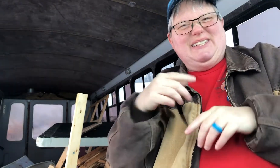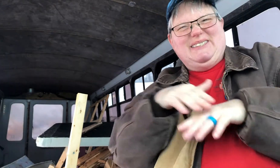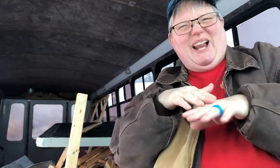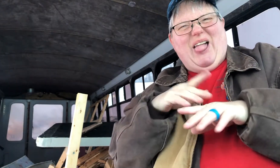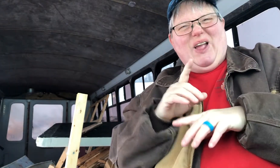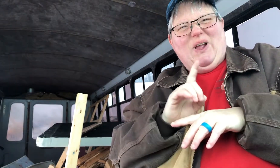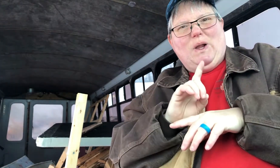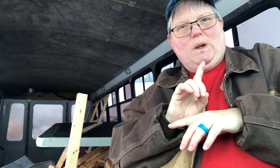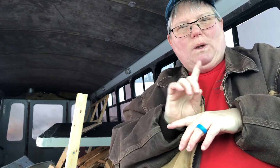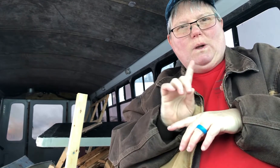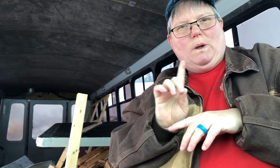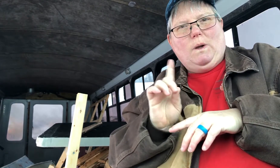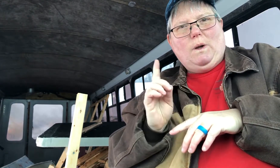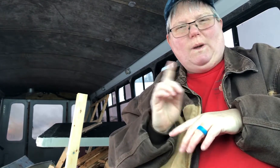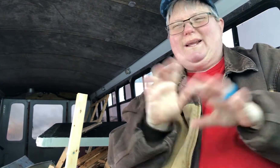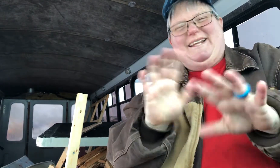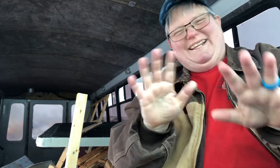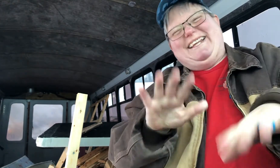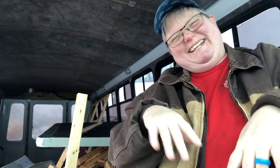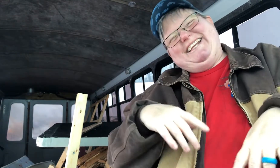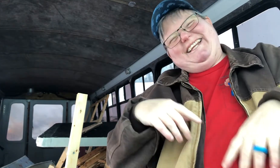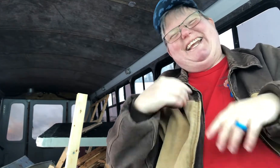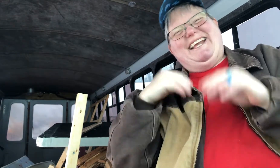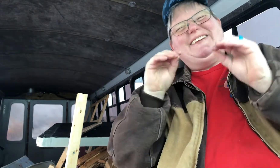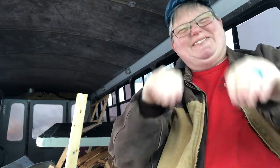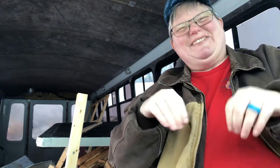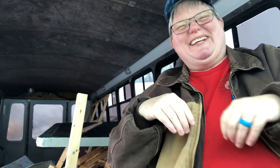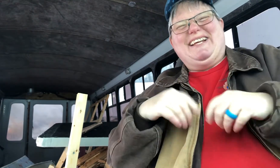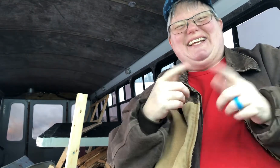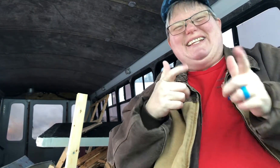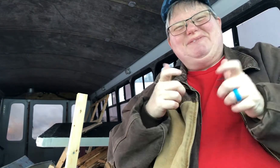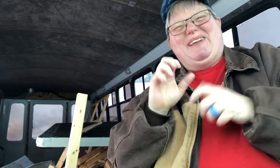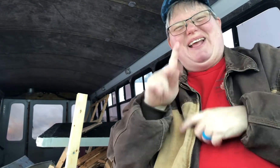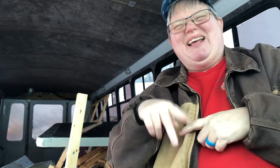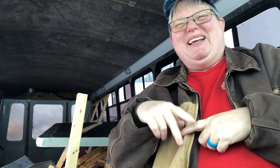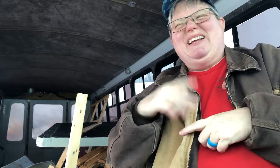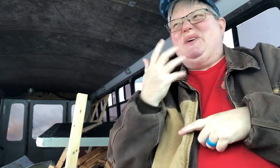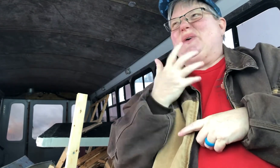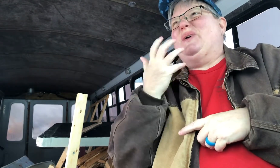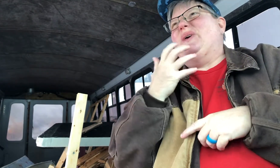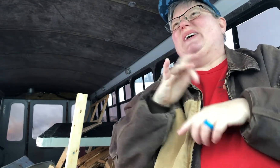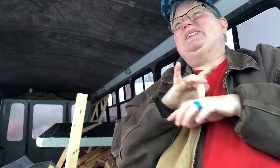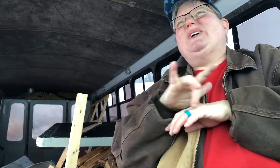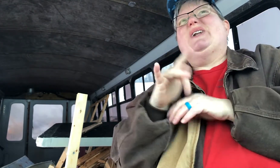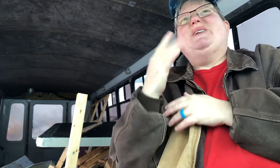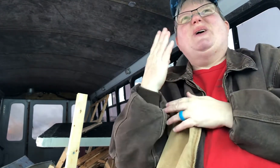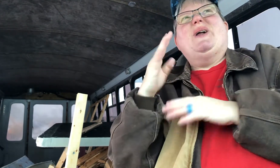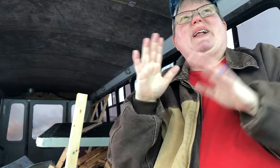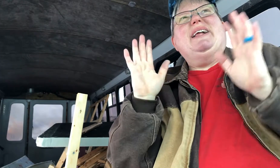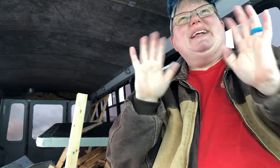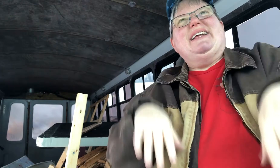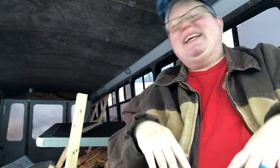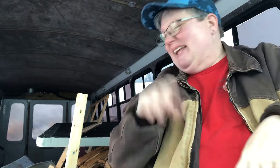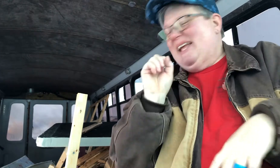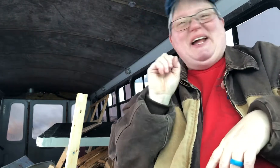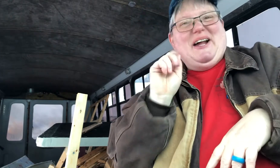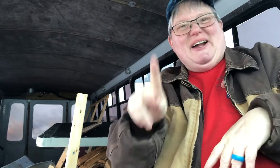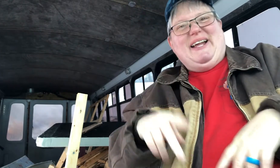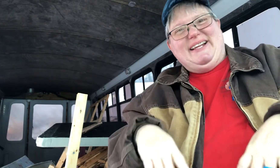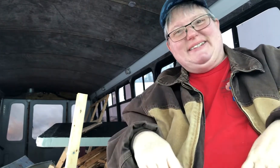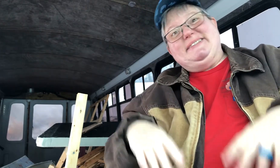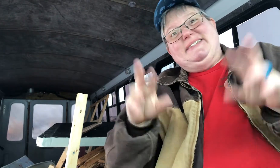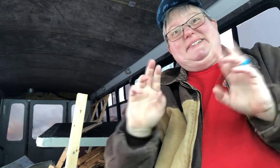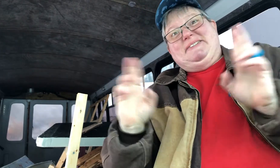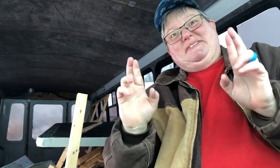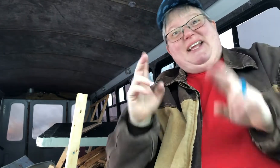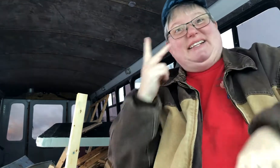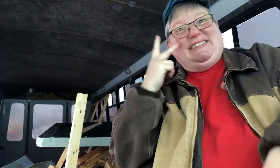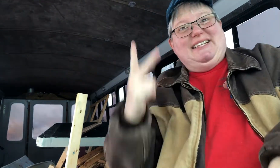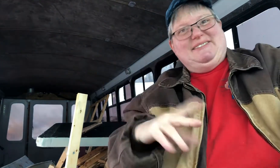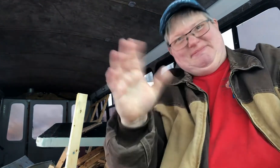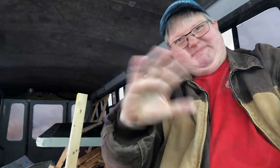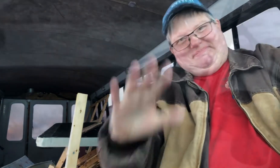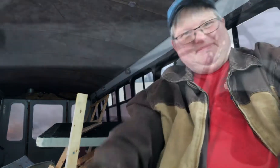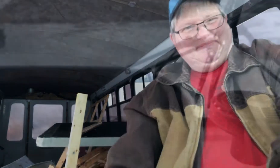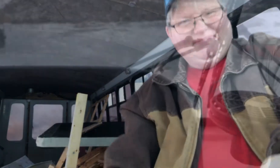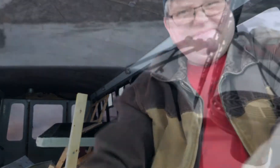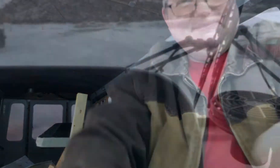me walk around in slow motion. No, I'll speed it up. It's too early in the morning! Okay are you ready